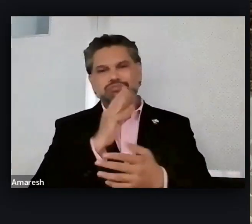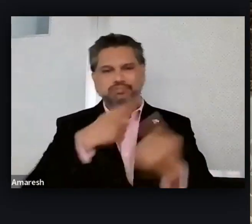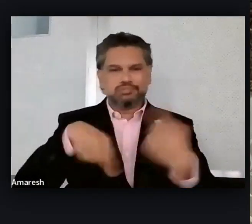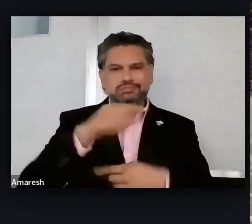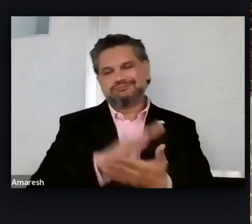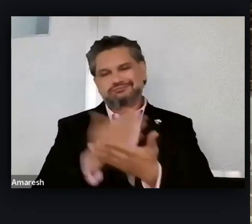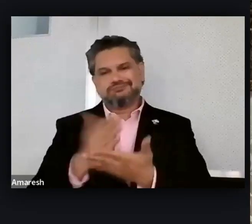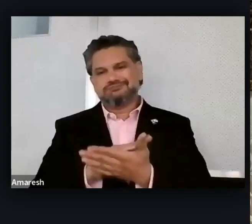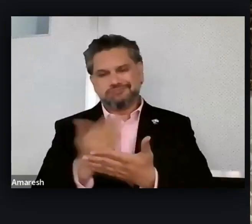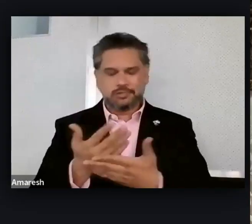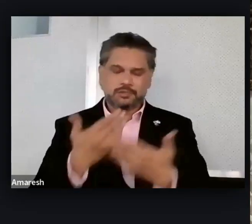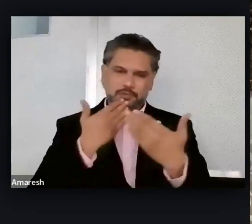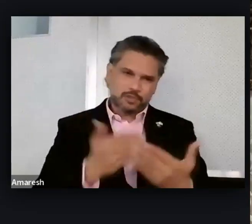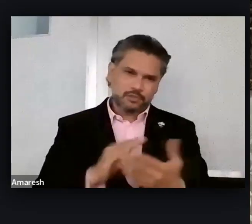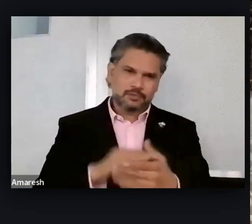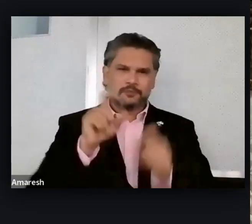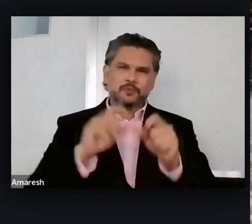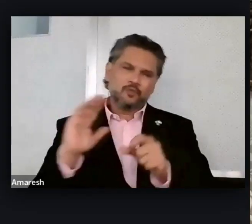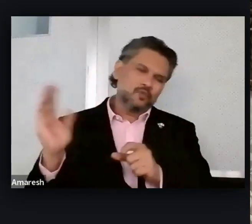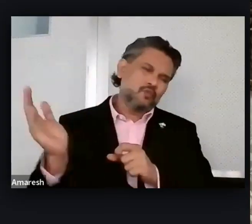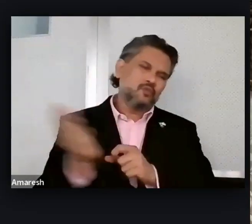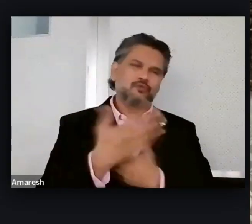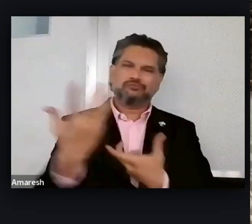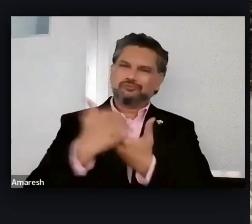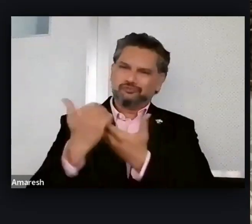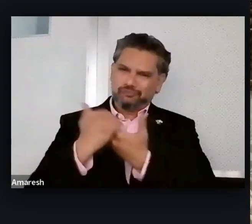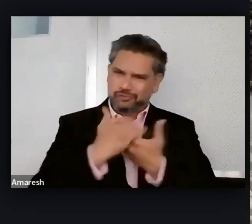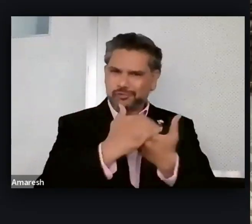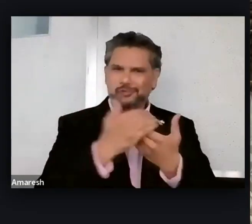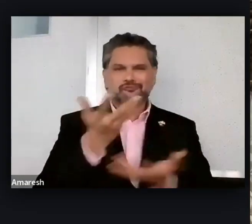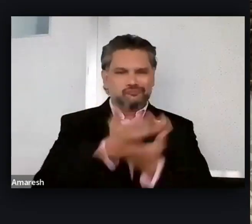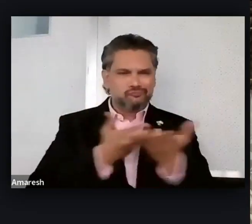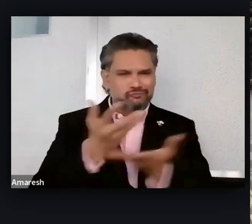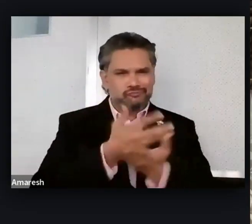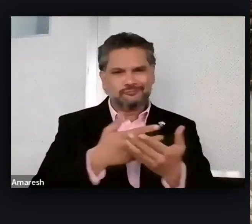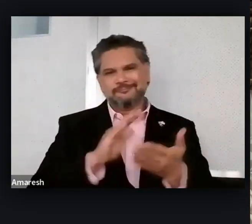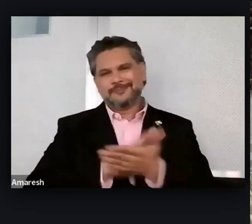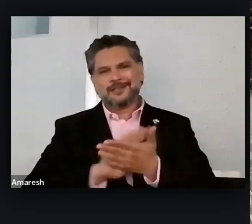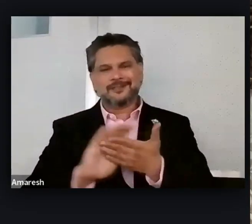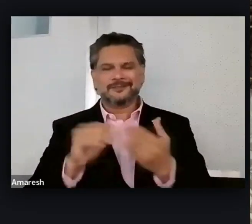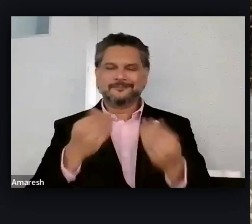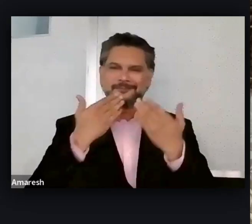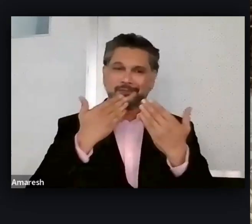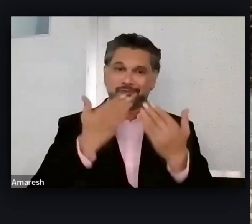And everyone else for joining us and making this discussion in great through your comments.